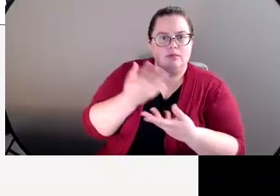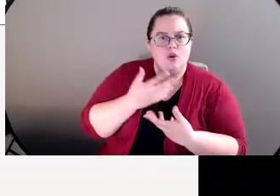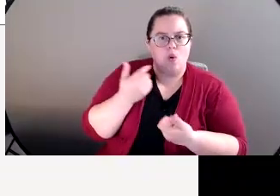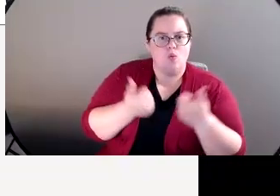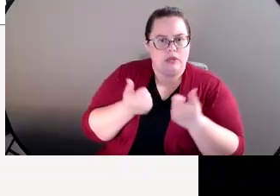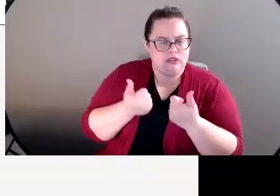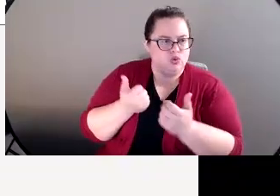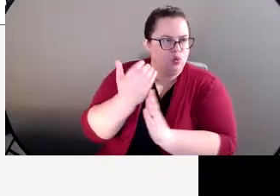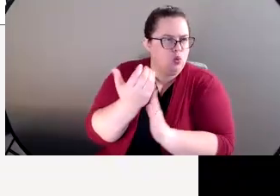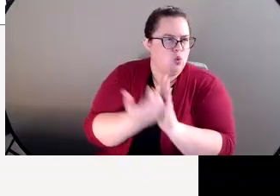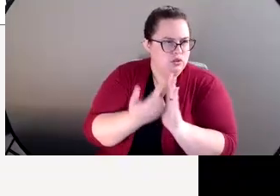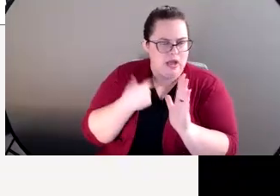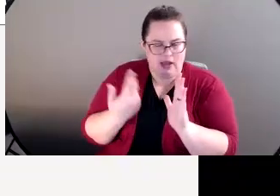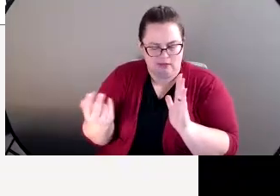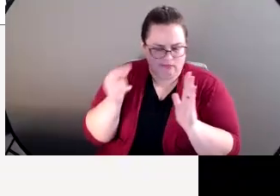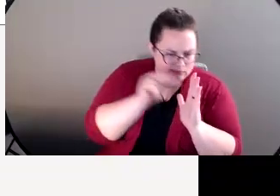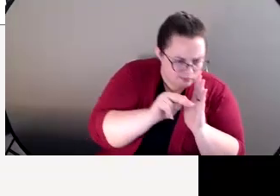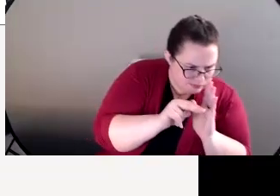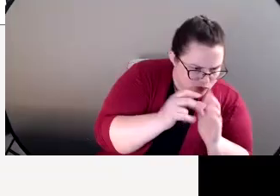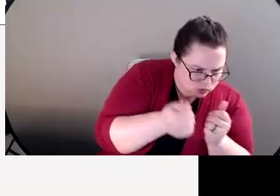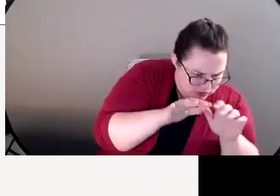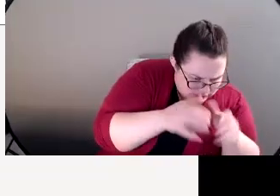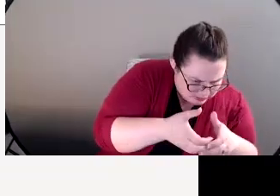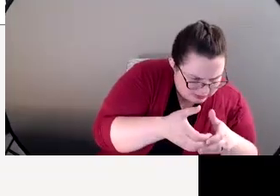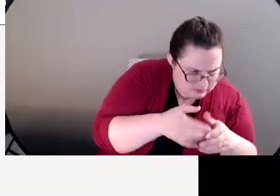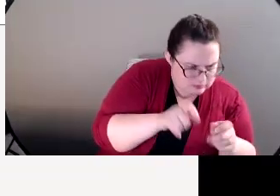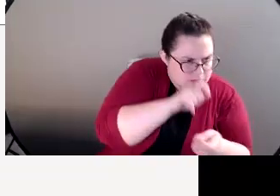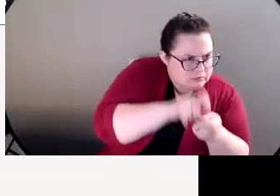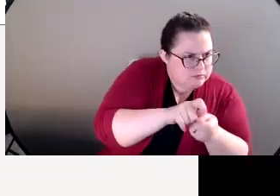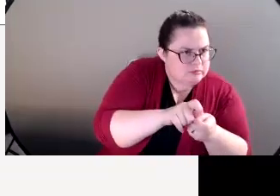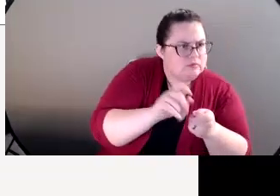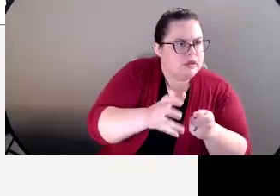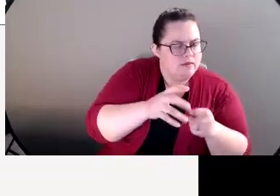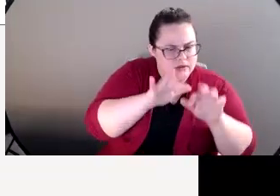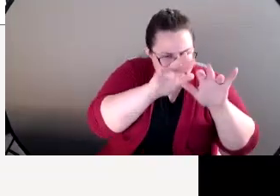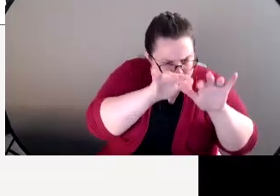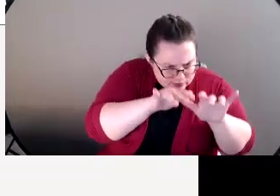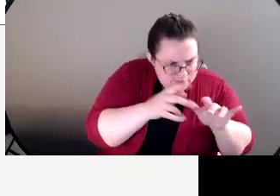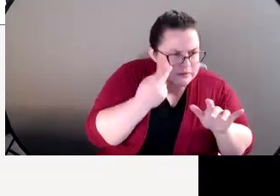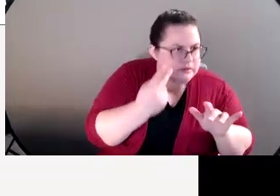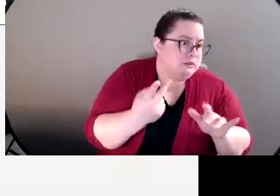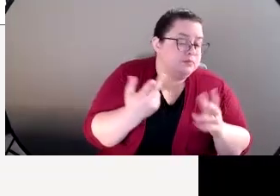Okay. Sure. I’ll look at it. Yeah. To see what's going on. But yes, when you embed it